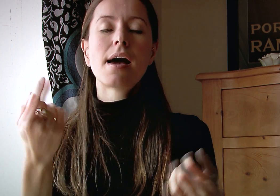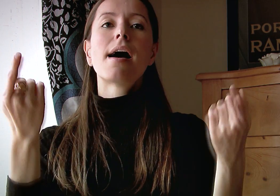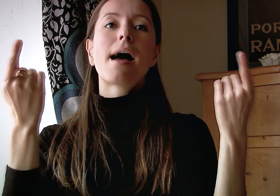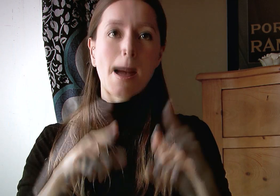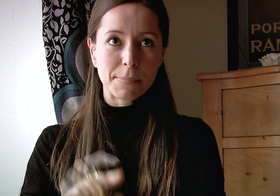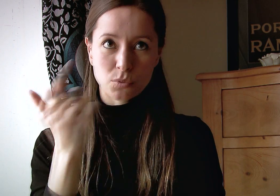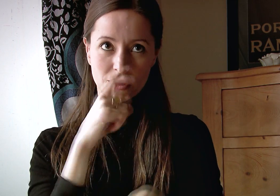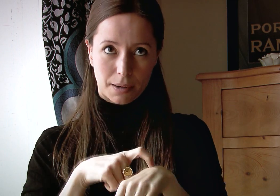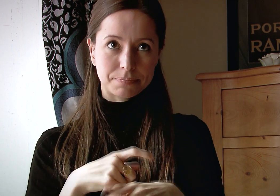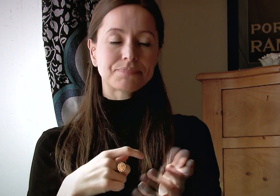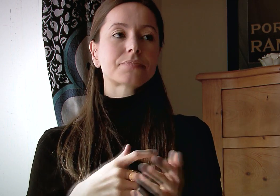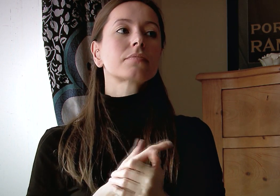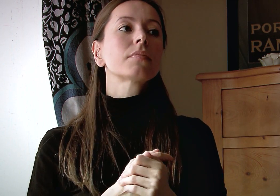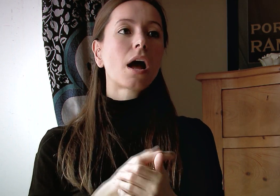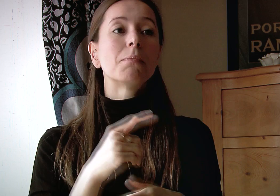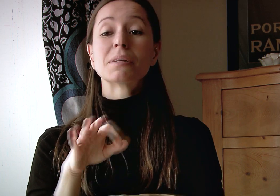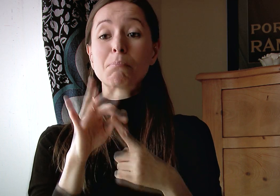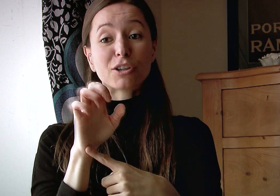This happens all the time. Special effects is really hard. You work with fake blood.